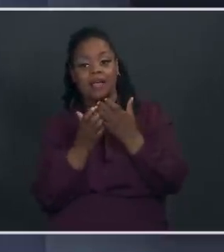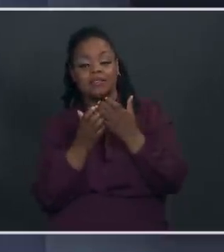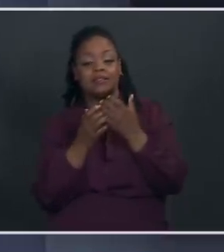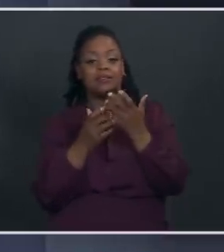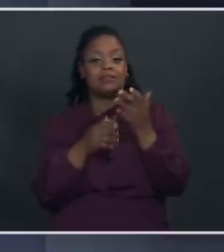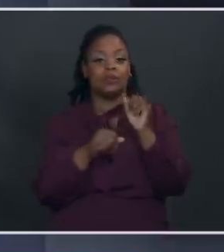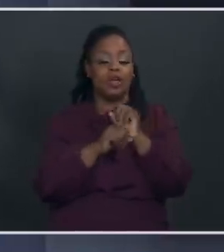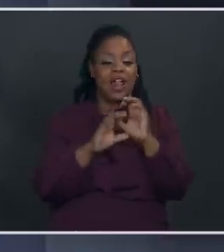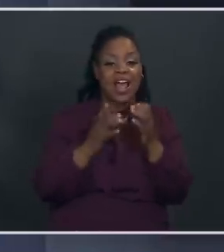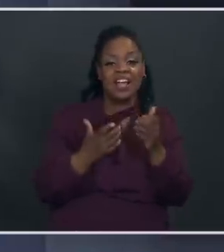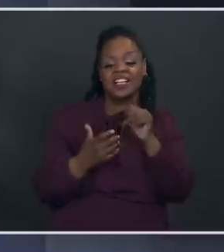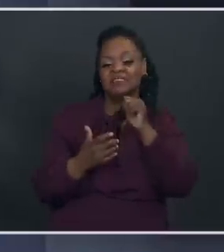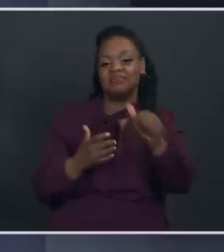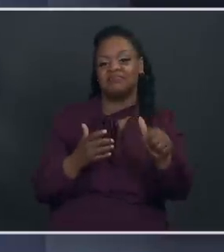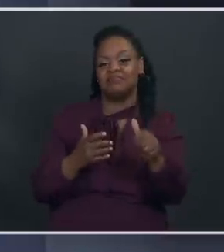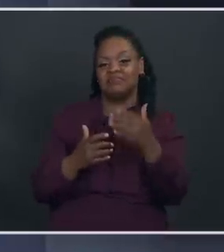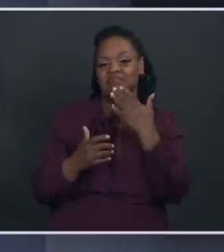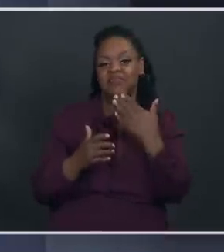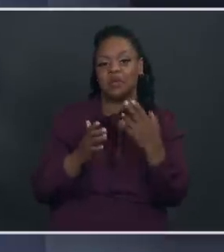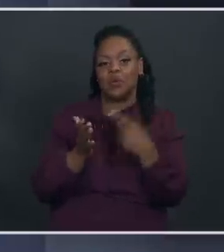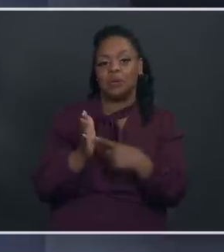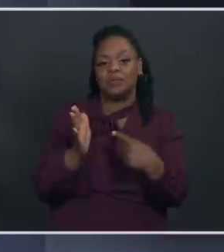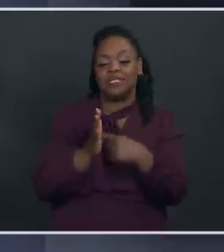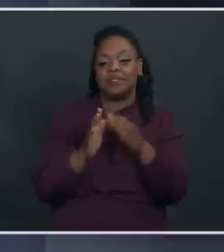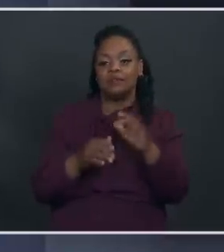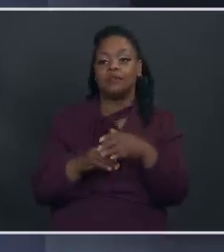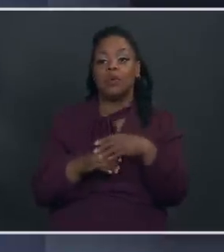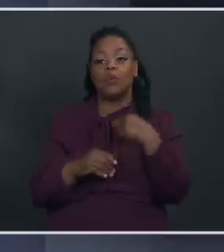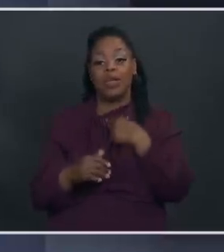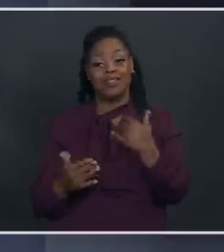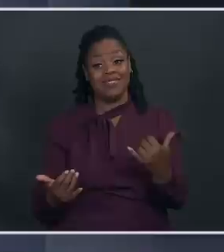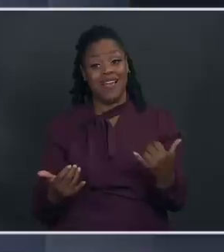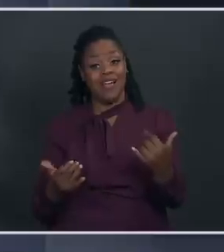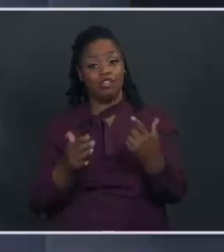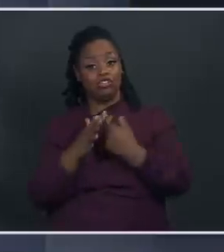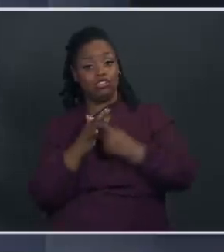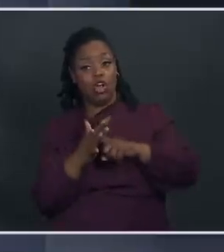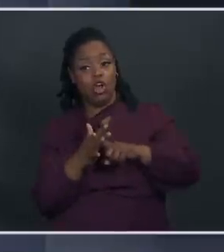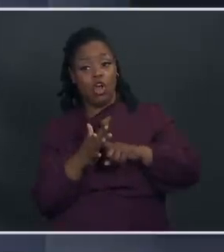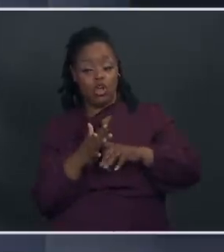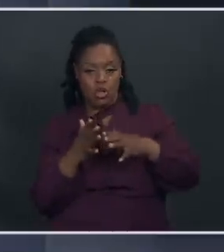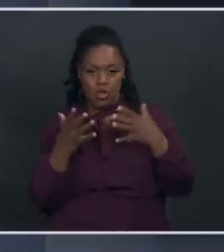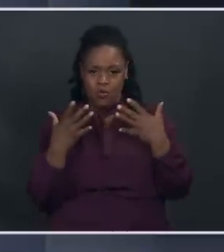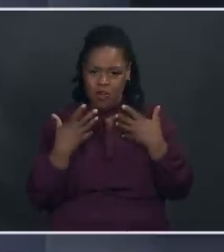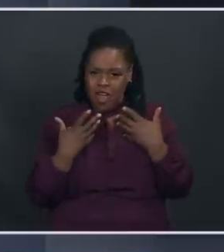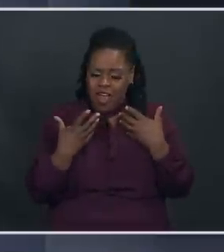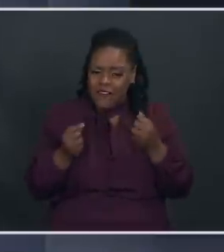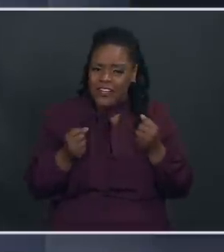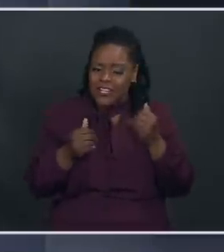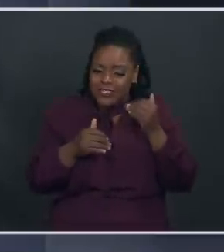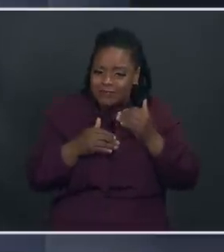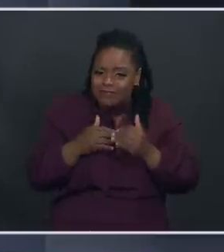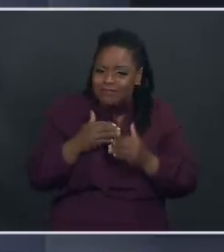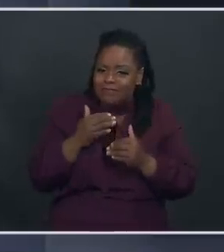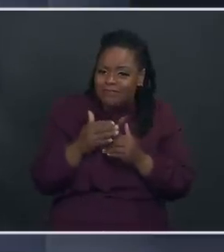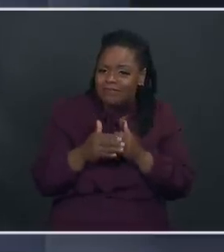we're in the midst of a K-shaped recovery. America's workers are struggling to make ends meet, which is why the President has introduced this urgent package